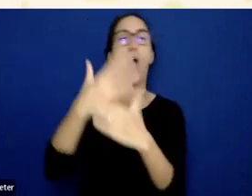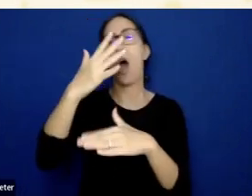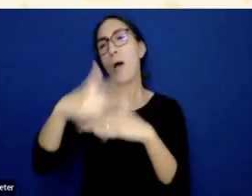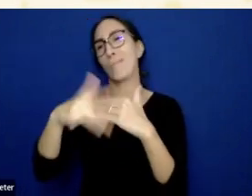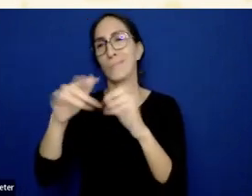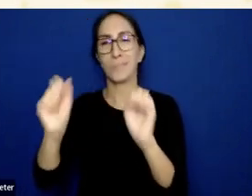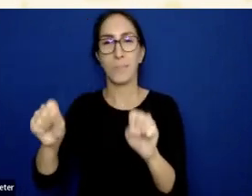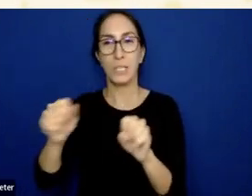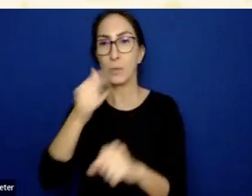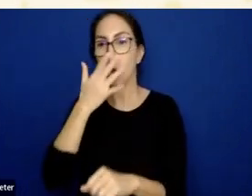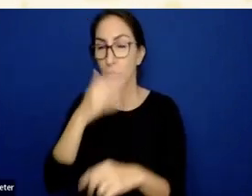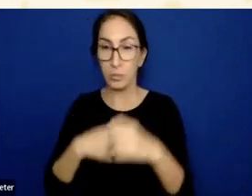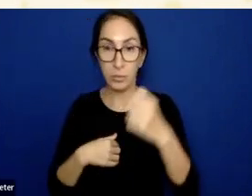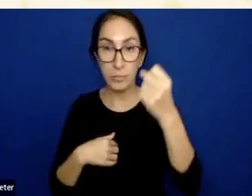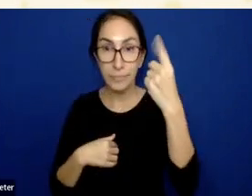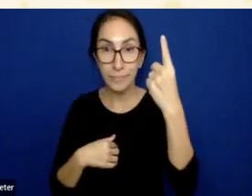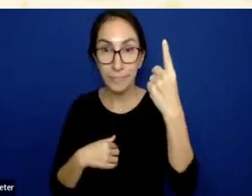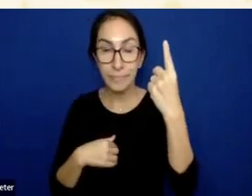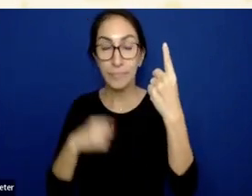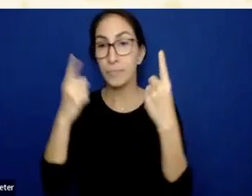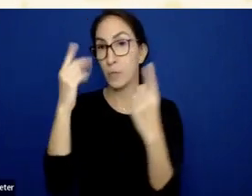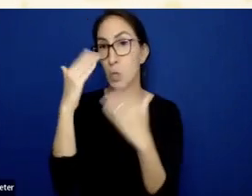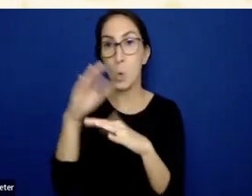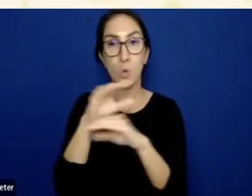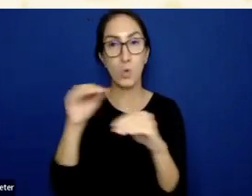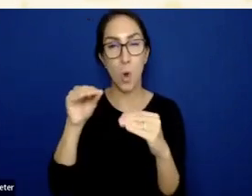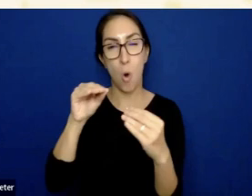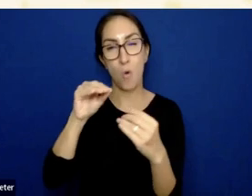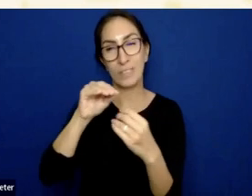There is not a pattern or there is not a specific set